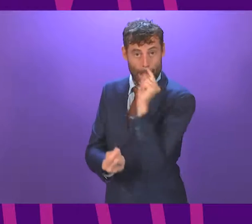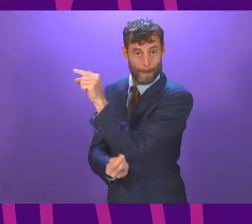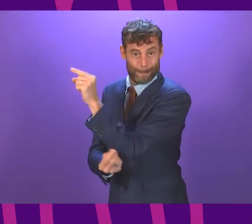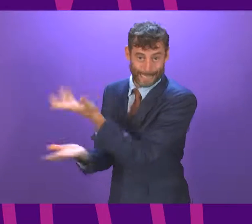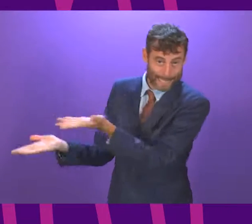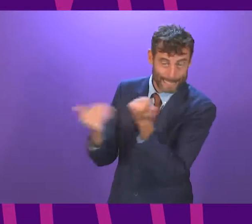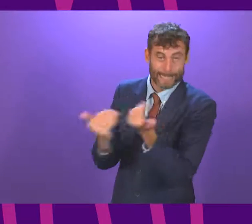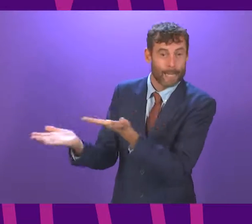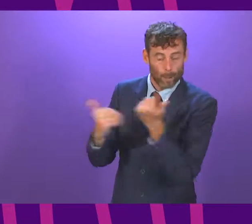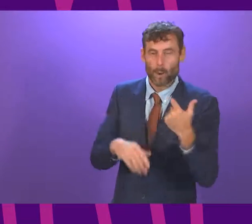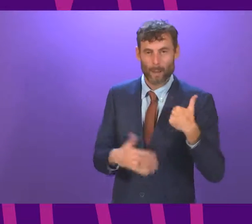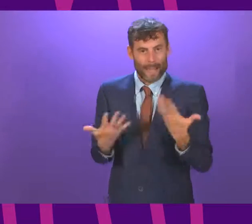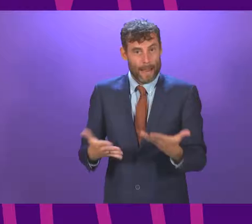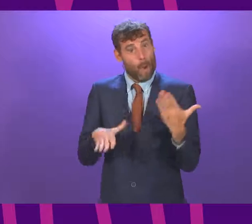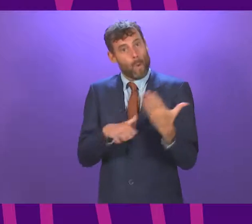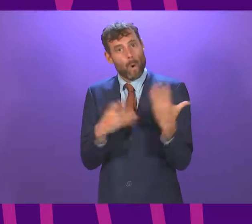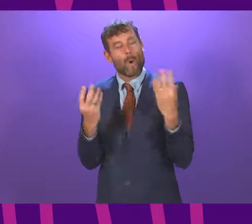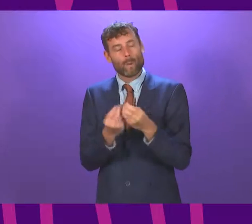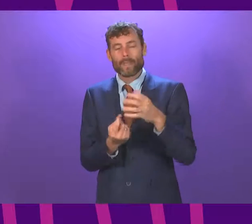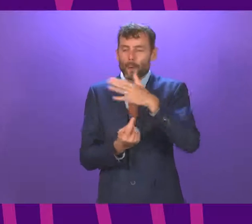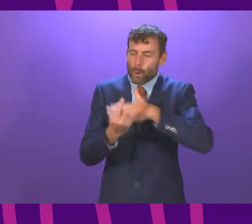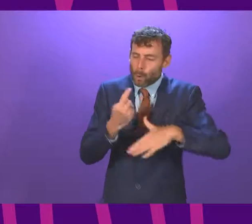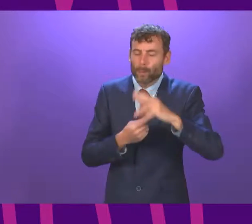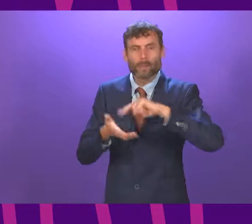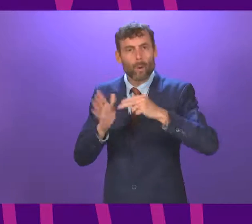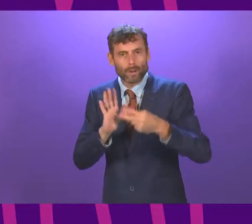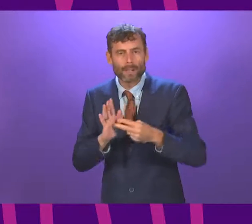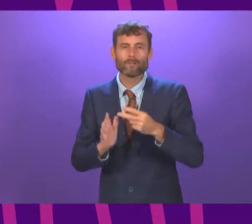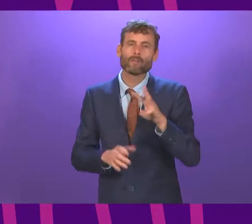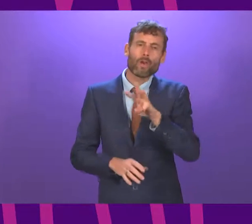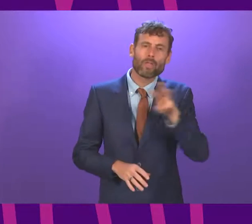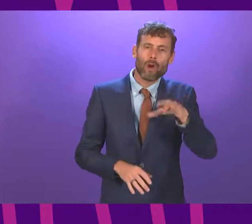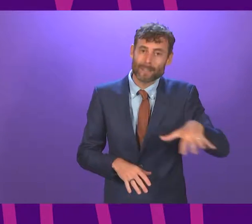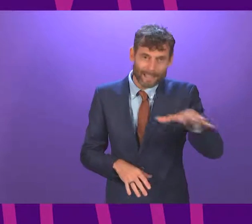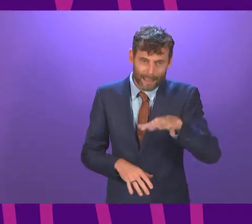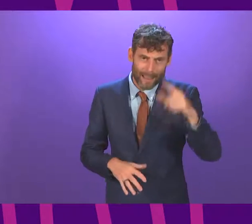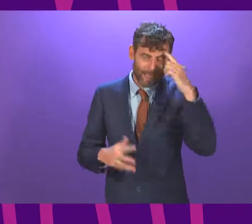community organisations to ensure a warm welcome for people arriving in Scotland from Afghanistan.